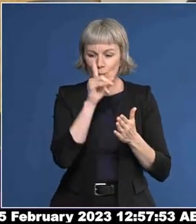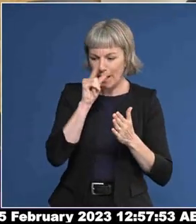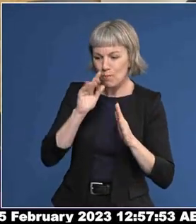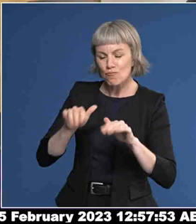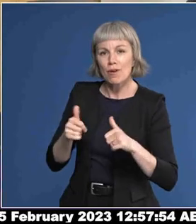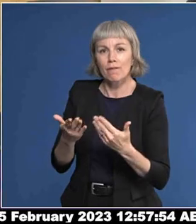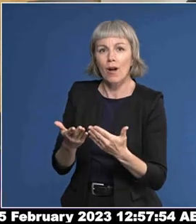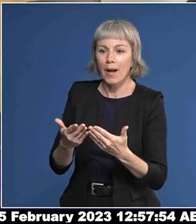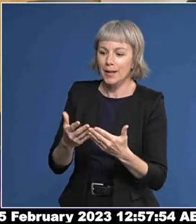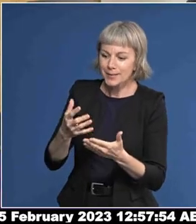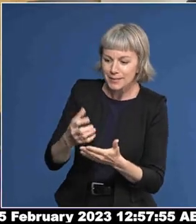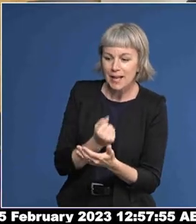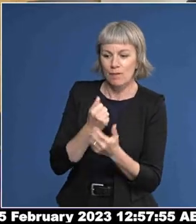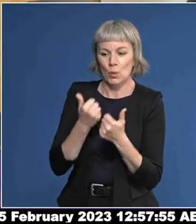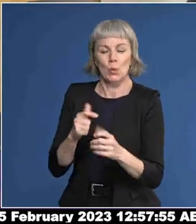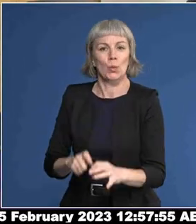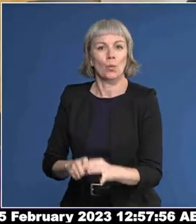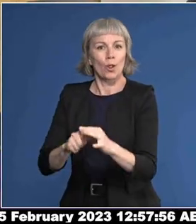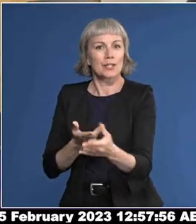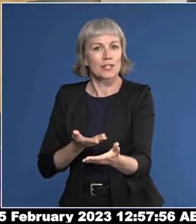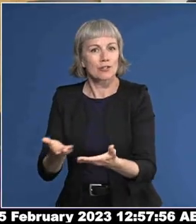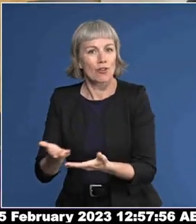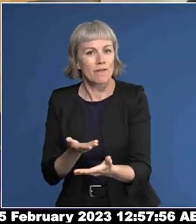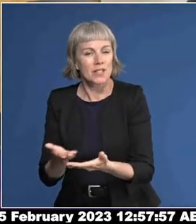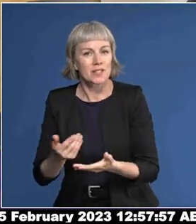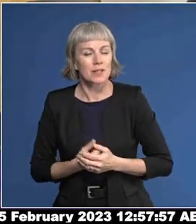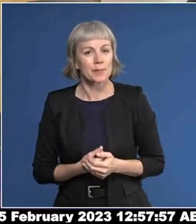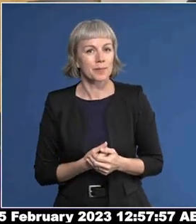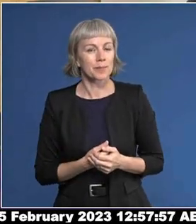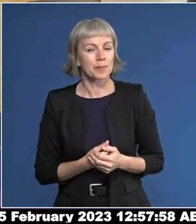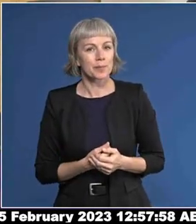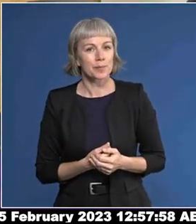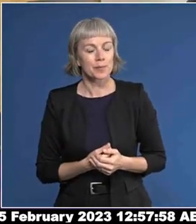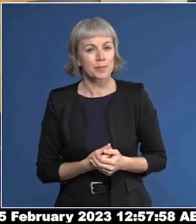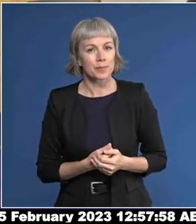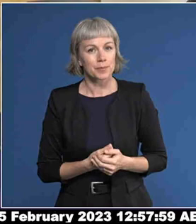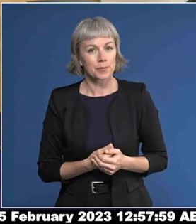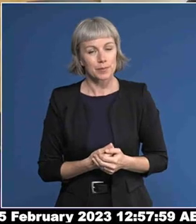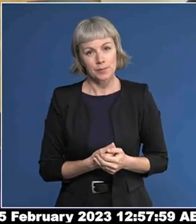Likewise, I do not see any impediment in terms of us deepening the representation of